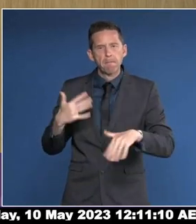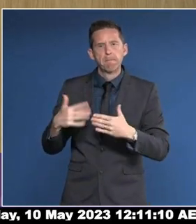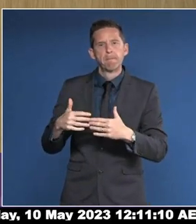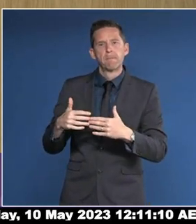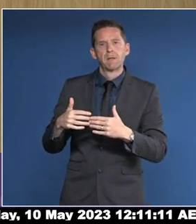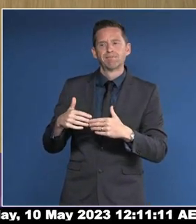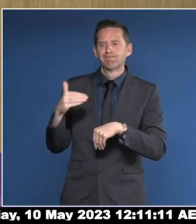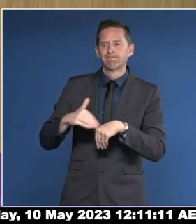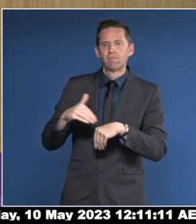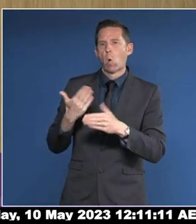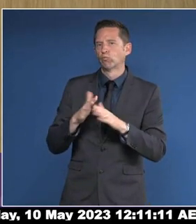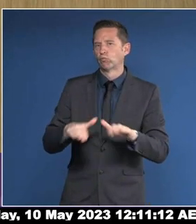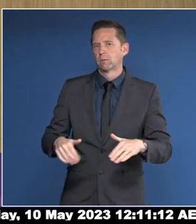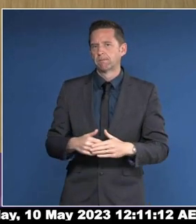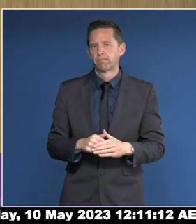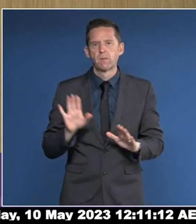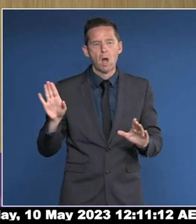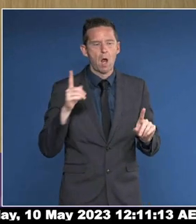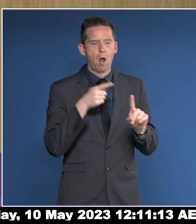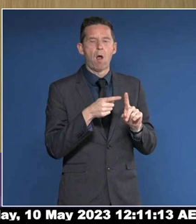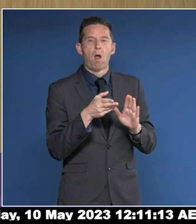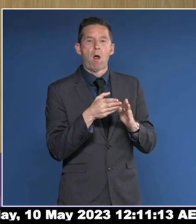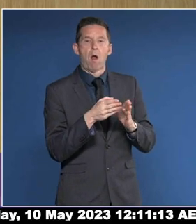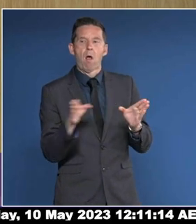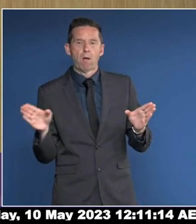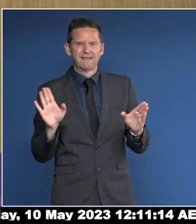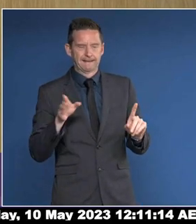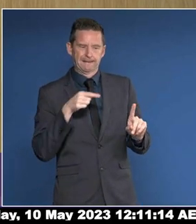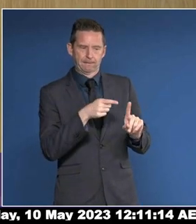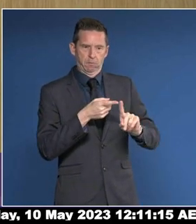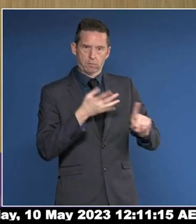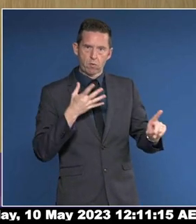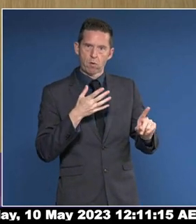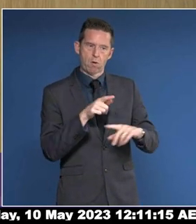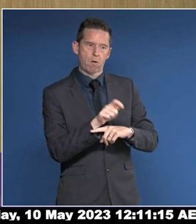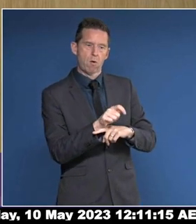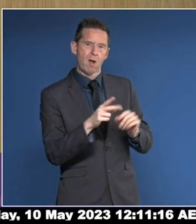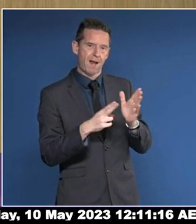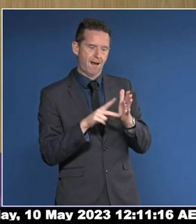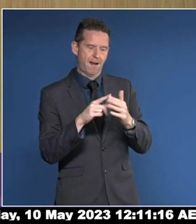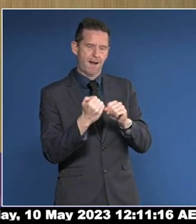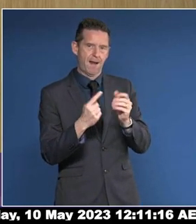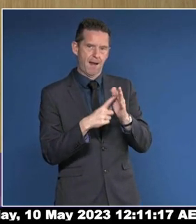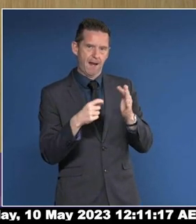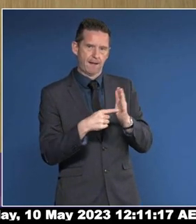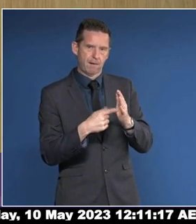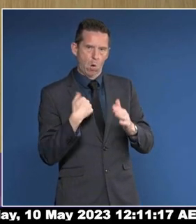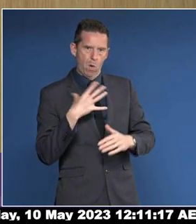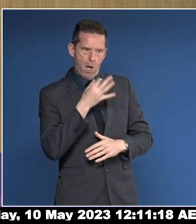Just on neglect, so that we've got a common understanding - Yes. MS EASTMAN: - and it would help me, what do you mean by the expression